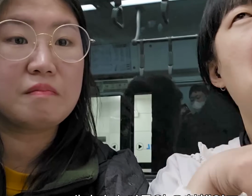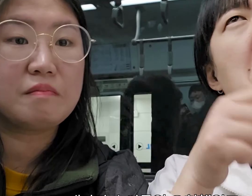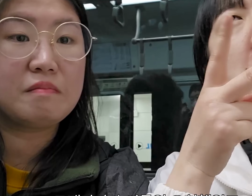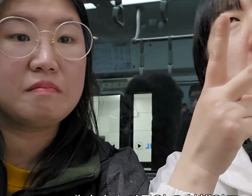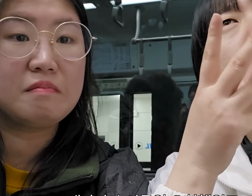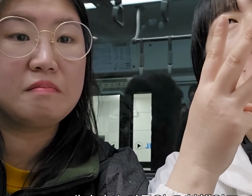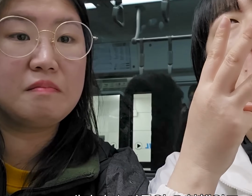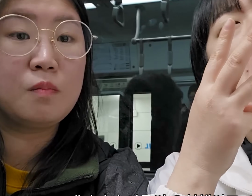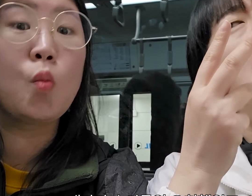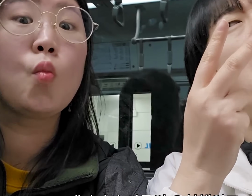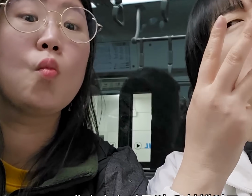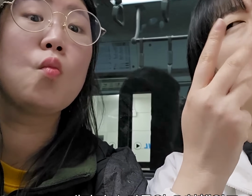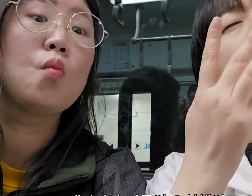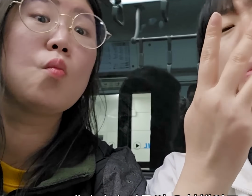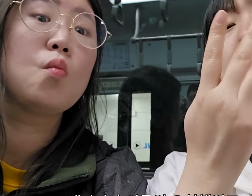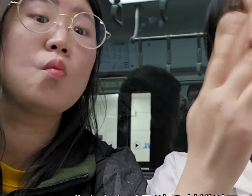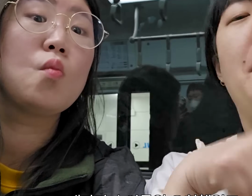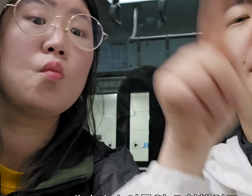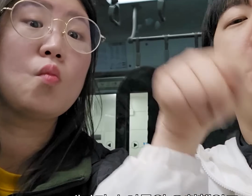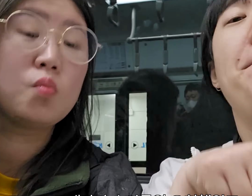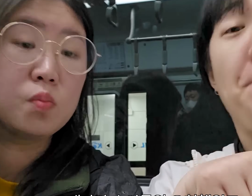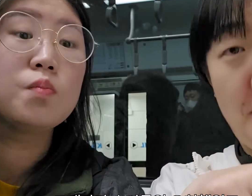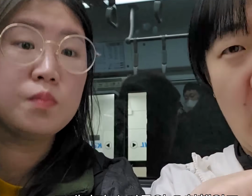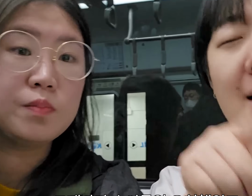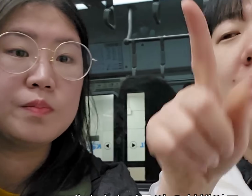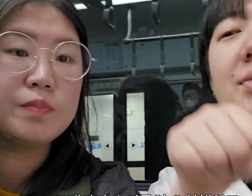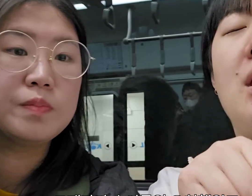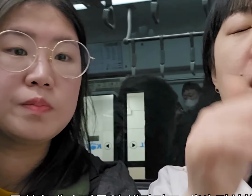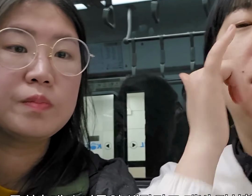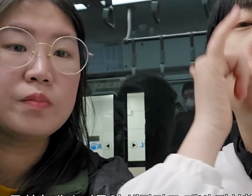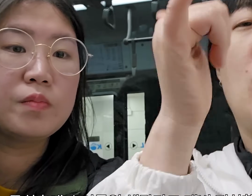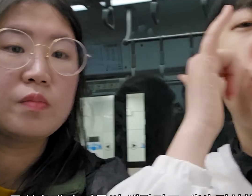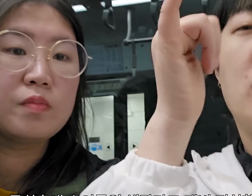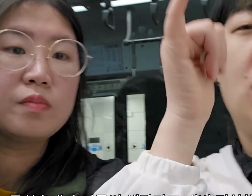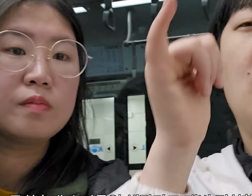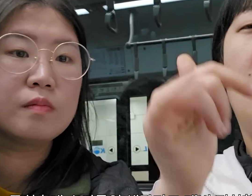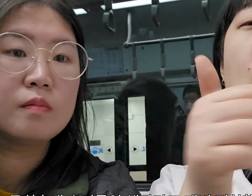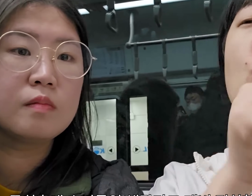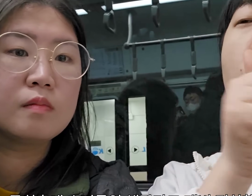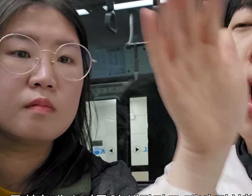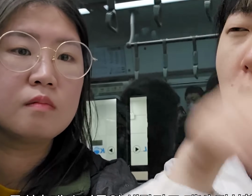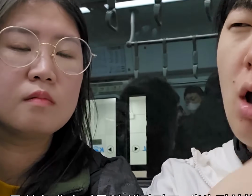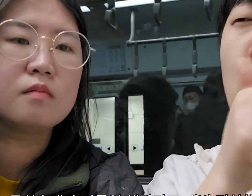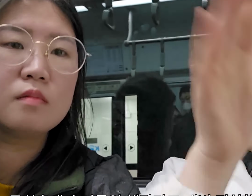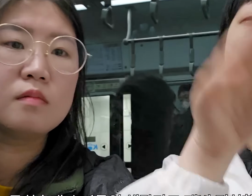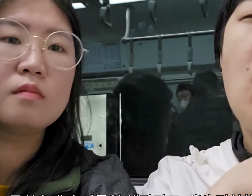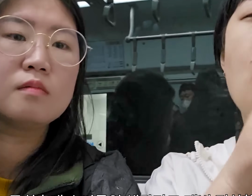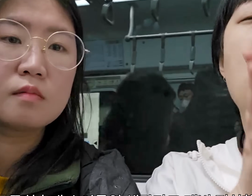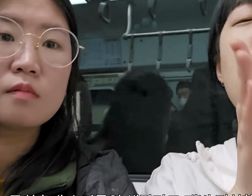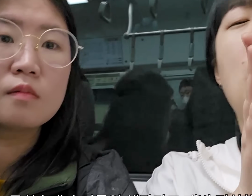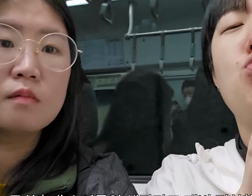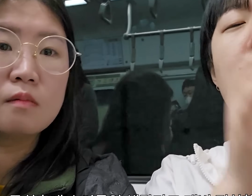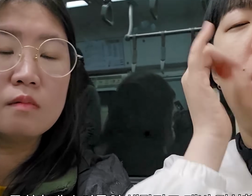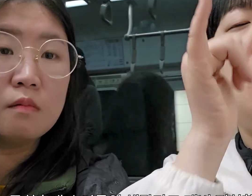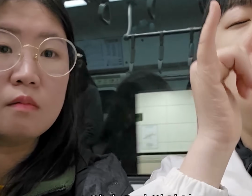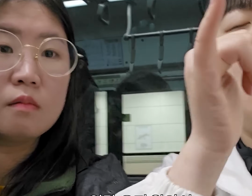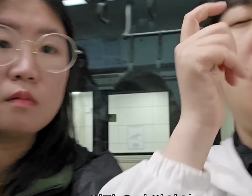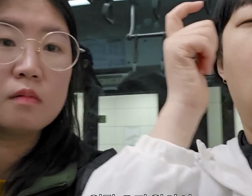I always requested sign language interpretation. I called the organizers every time, asking for an interpreter...